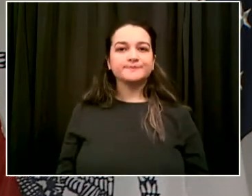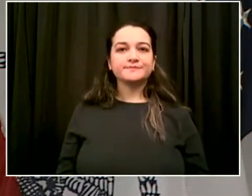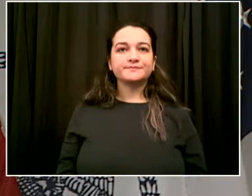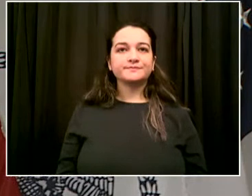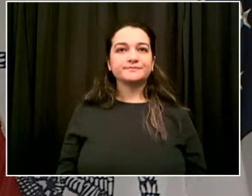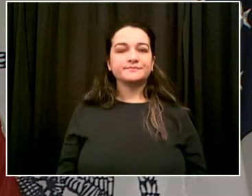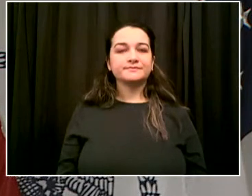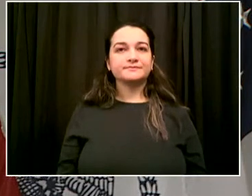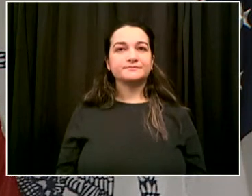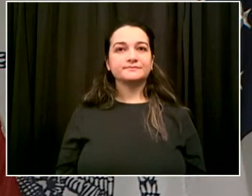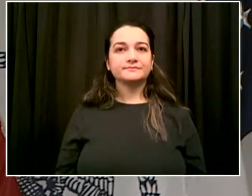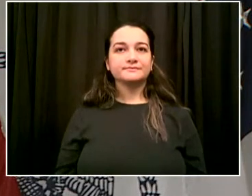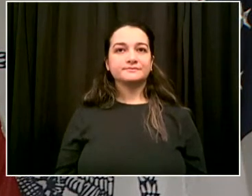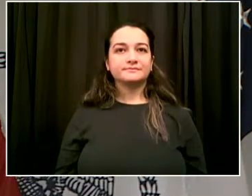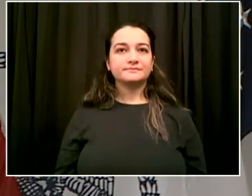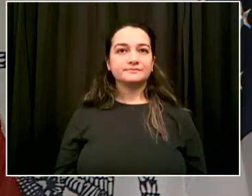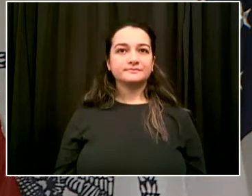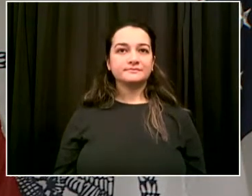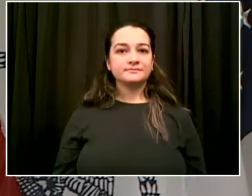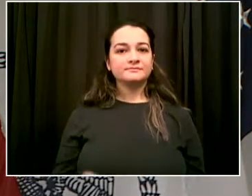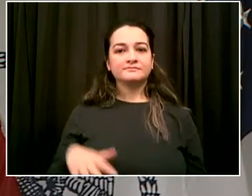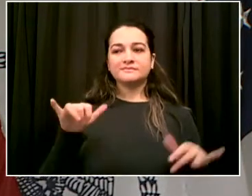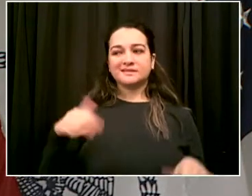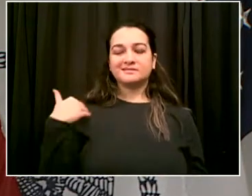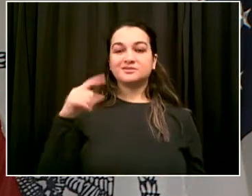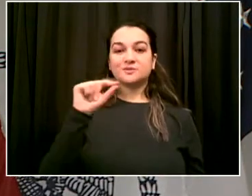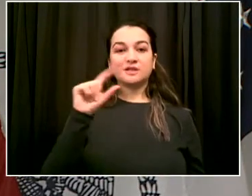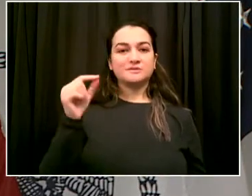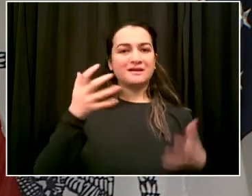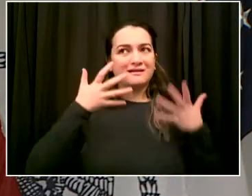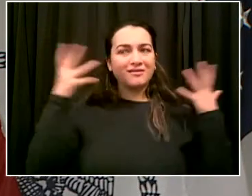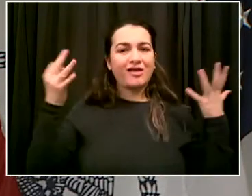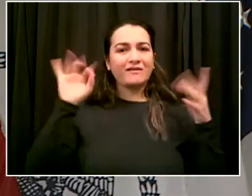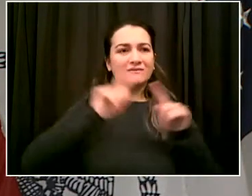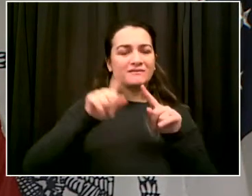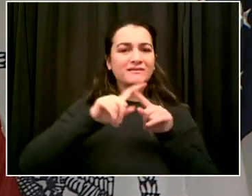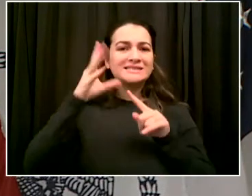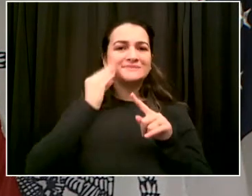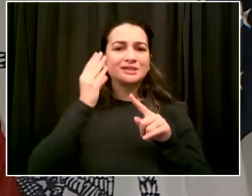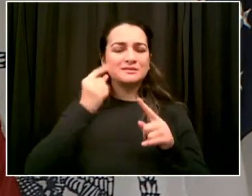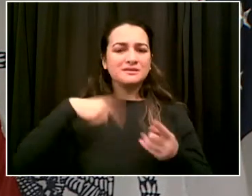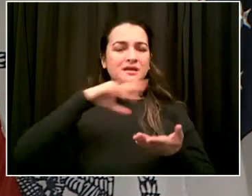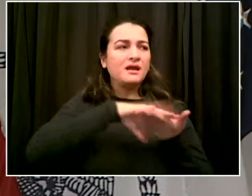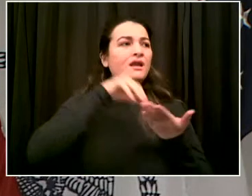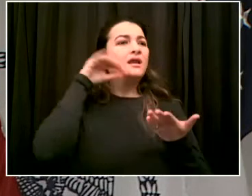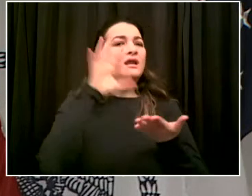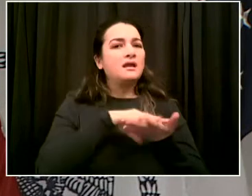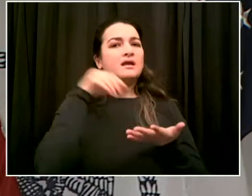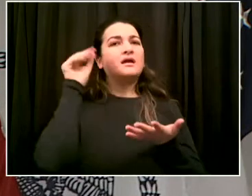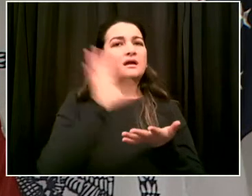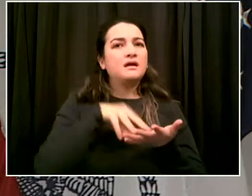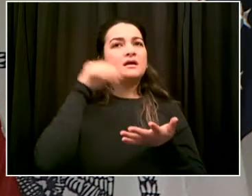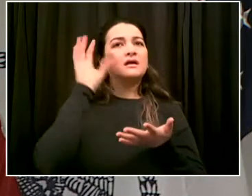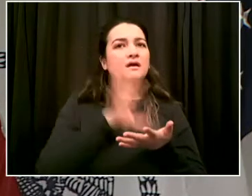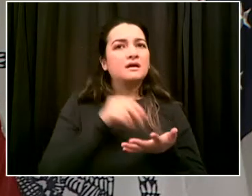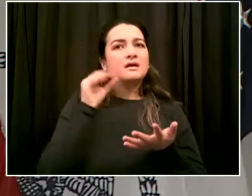HAVE LEENAREED SOMETHING REALLY EXTRAORDINARY FROM OUR EXPERIENCE, PAINFUL BACKDROP